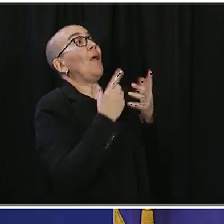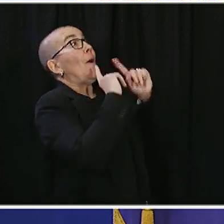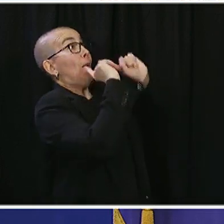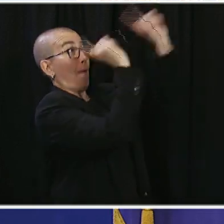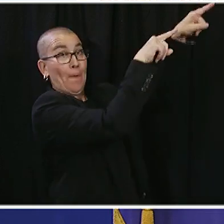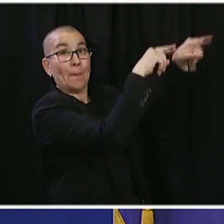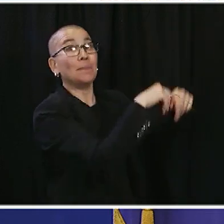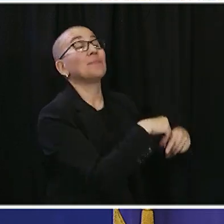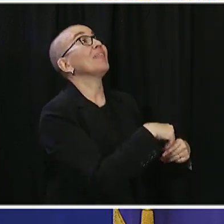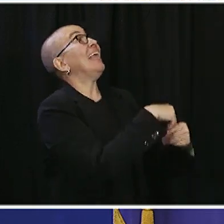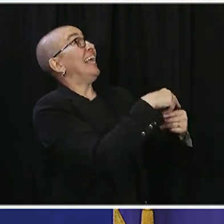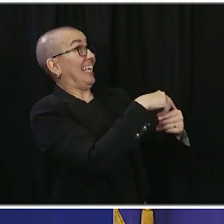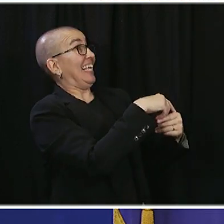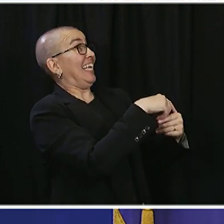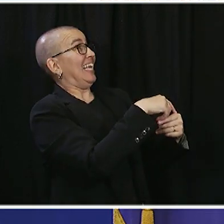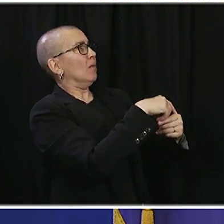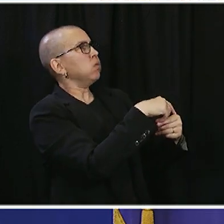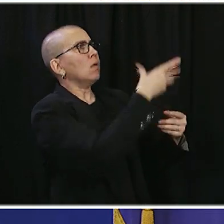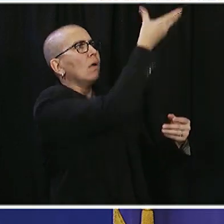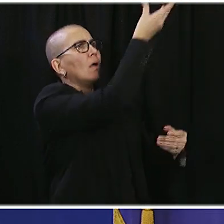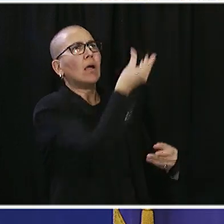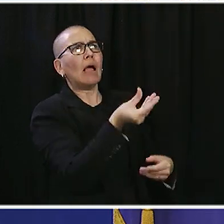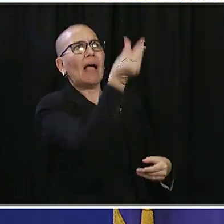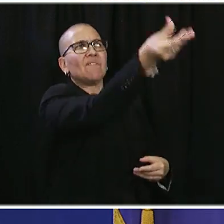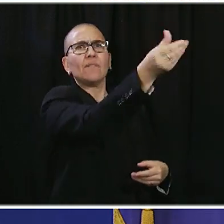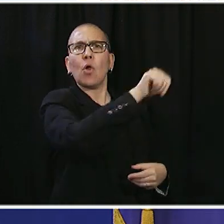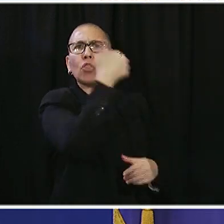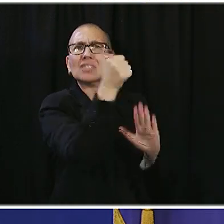THEY'RE ON THE WAY TO US. WE ORDERED THEM. WE HAD 'EM. SOMEBODY IN FEDERAL GOVERNMENT